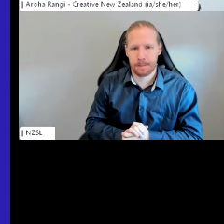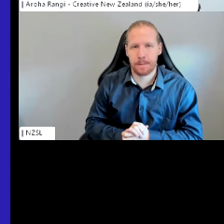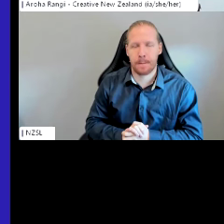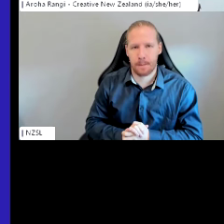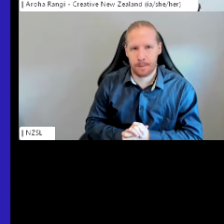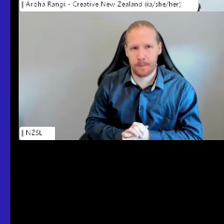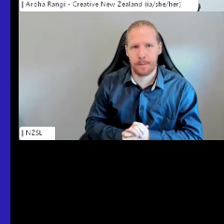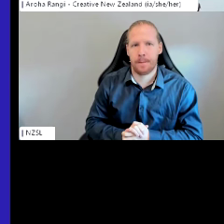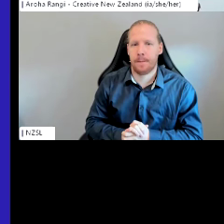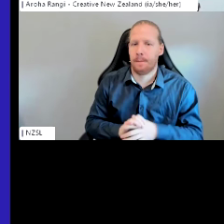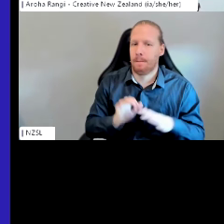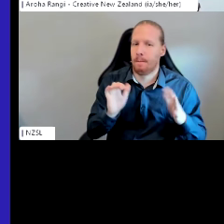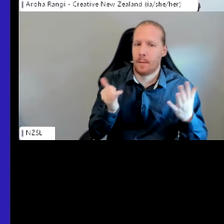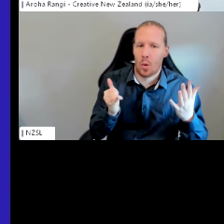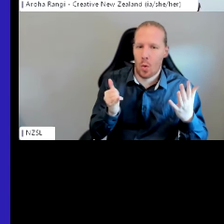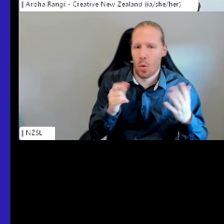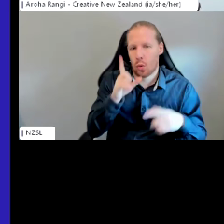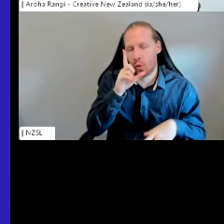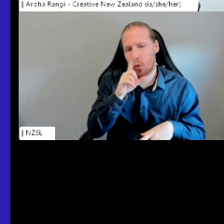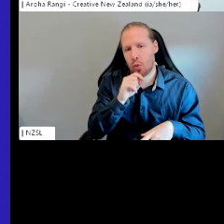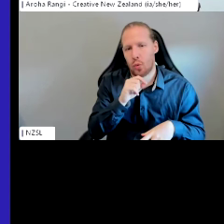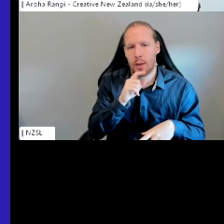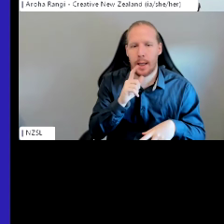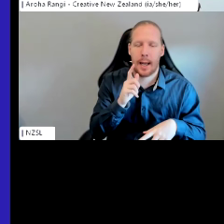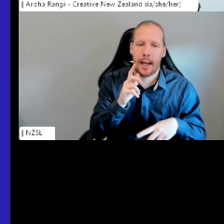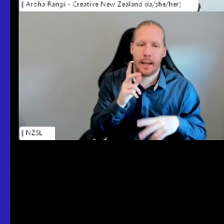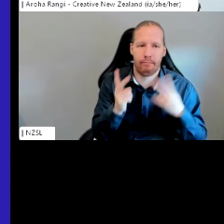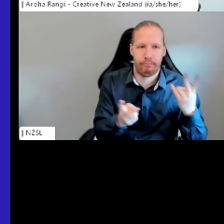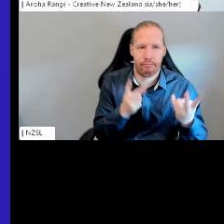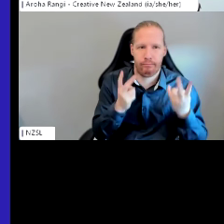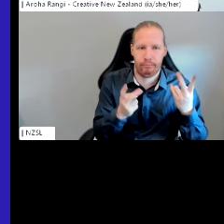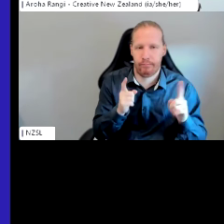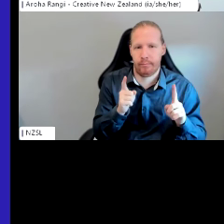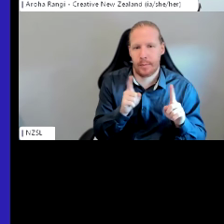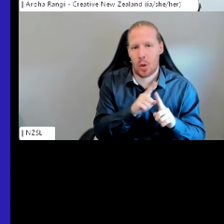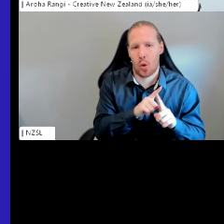imagery and whatever to appeal to those culture segments, you will sell more tickets than you